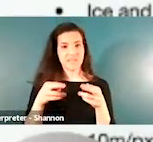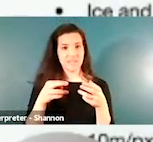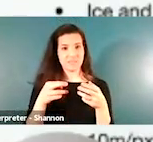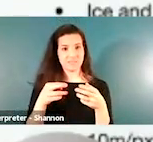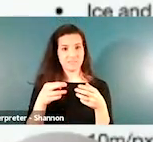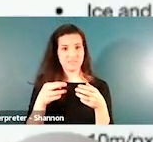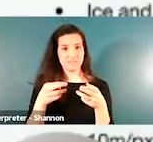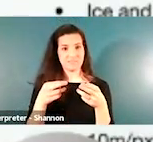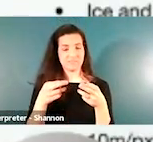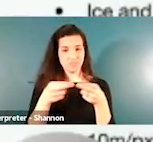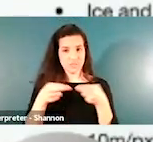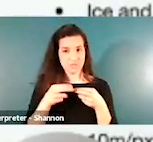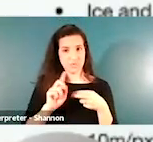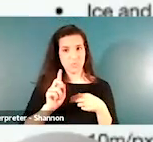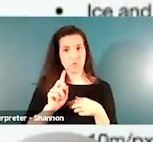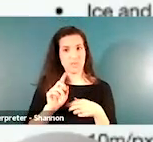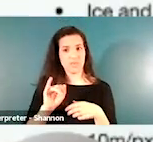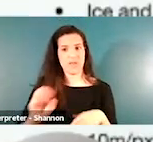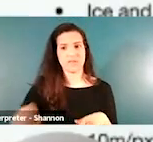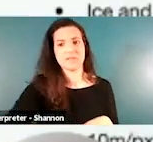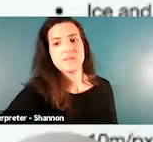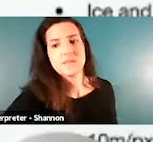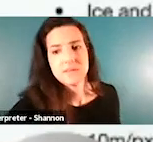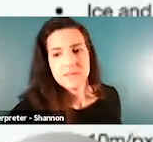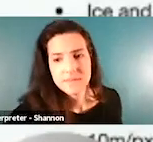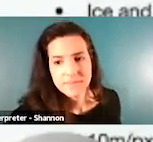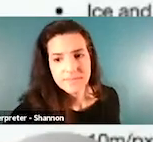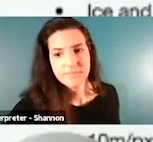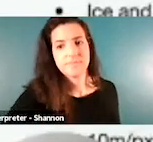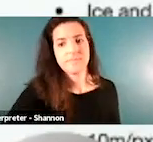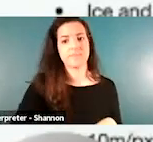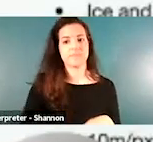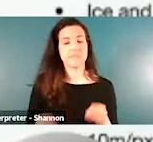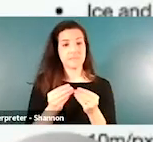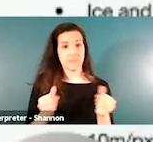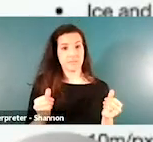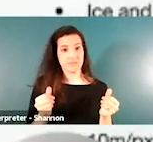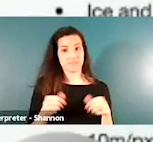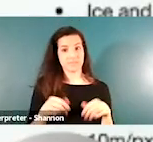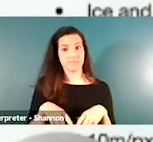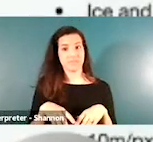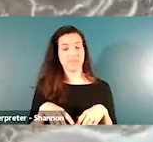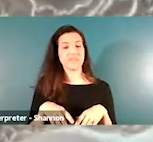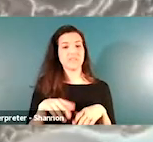Each image is 10 meters per pixel in resolution and 1024 by 1024 pixels in size.